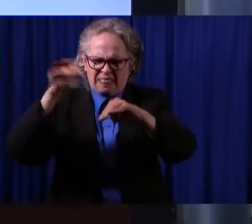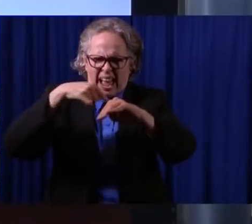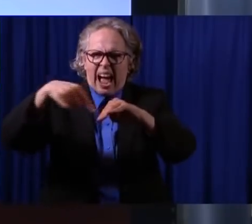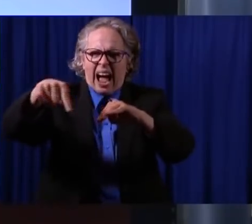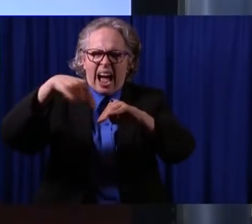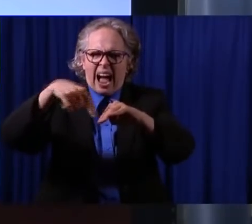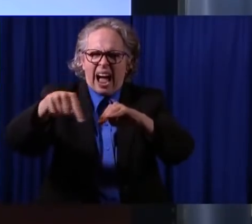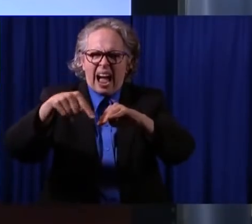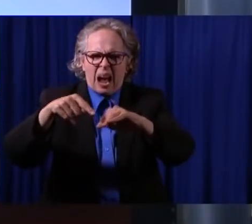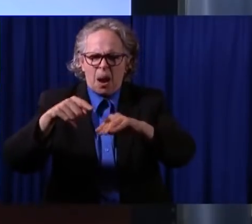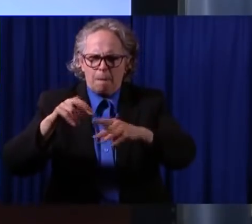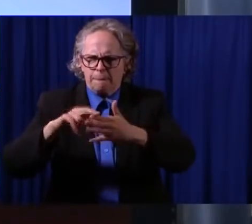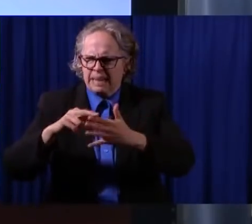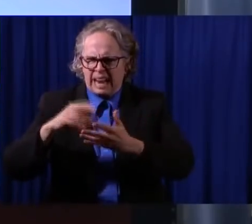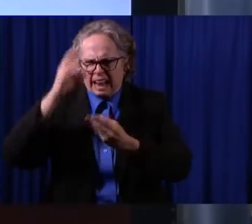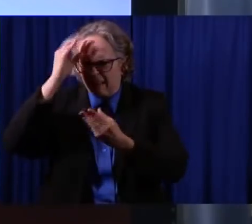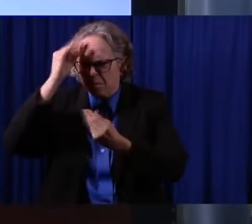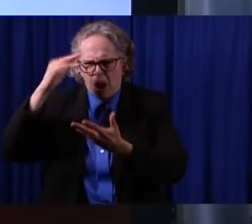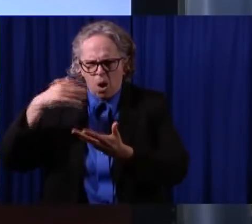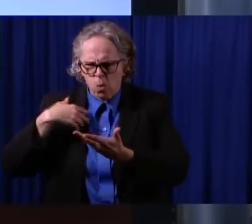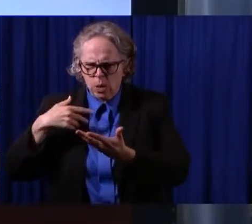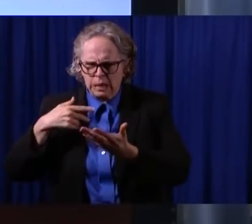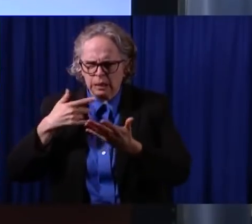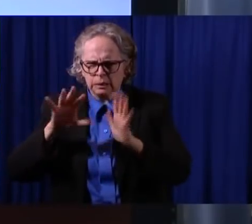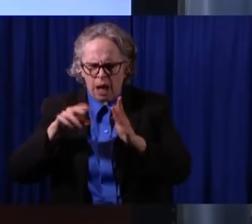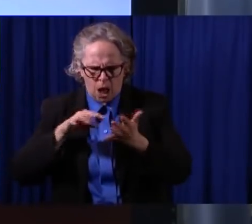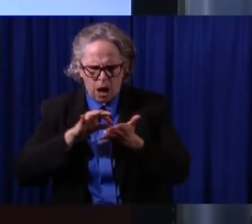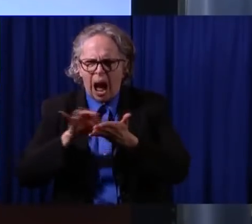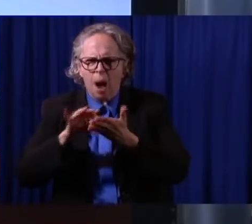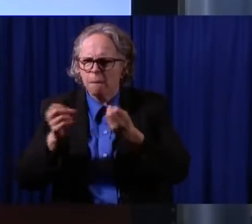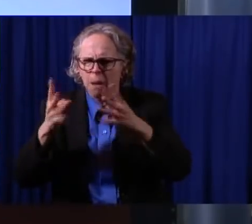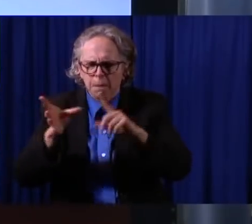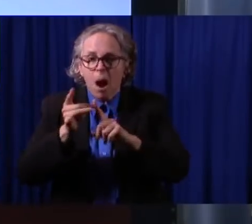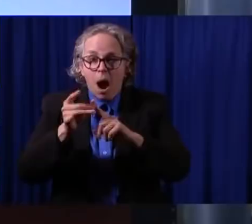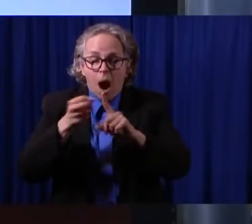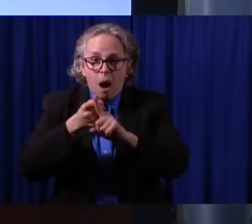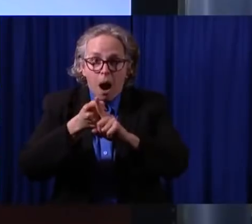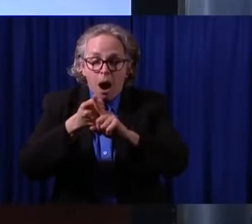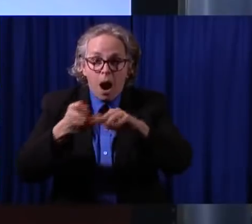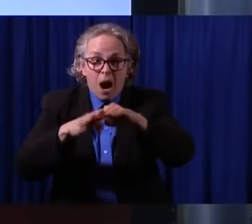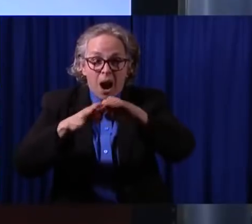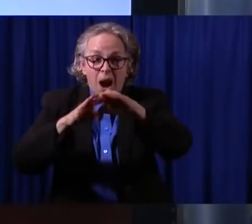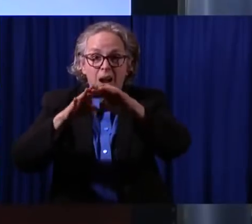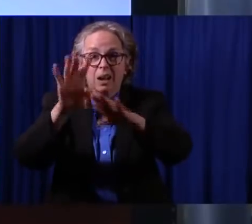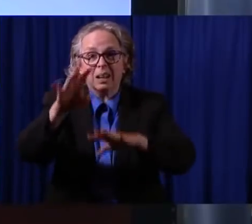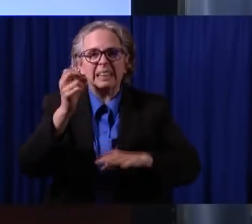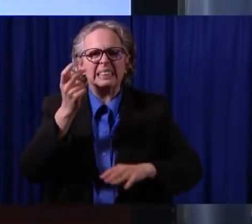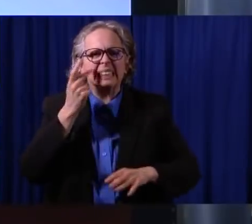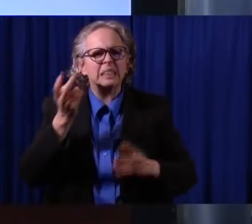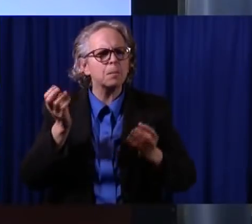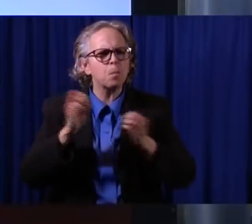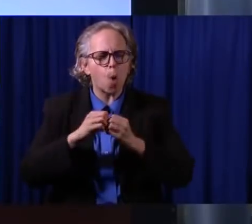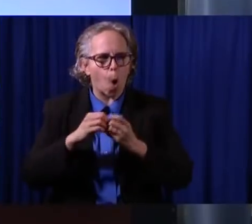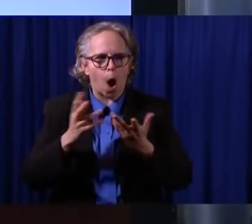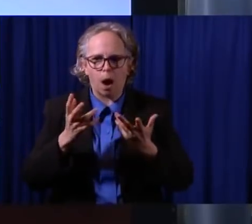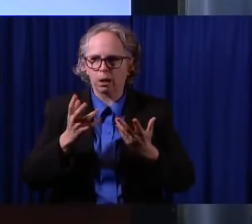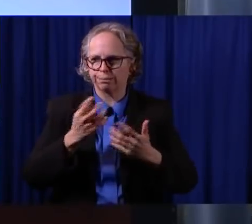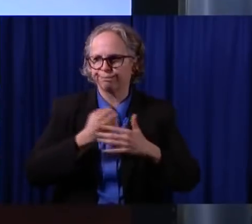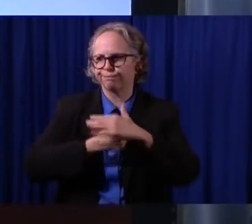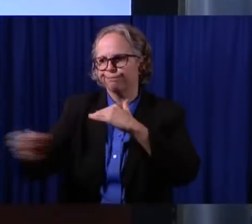ABOUT FIVE OR 6% OR SO. IT HAS BEEN A STEADY INCREASE AND IT HAS NOT STOPPED INCREASING AS OF YET. WE GATHER DATA EVERY DAY,